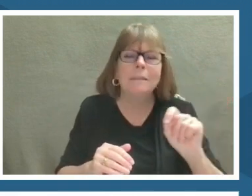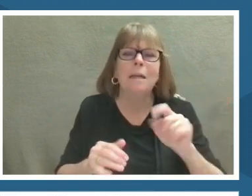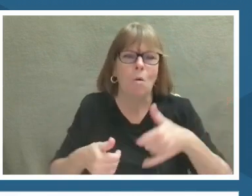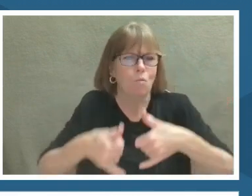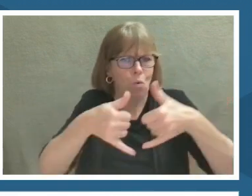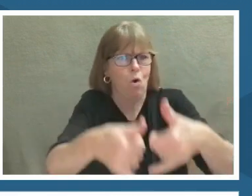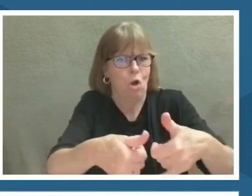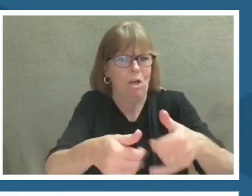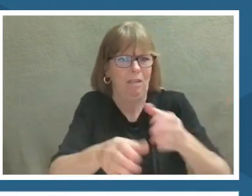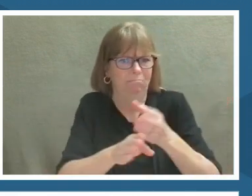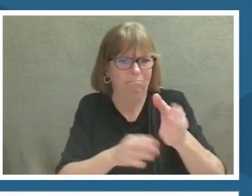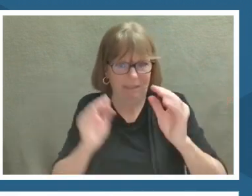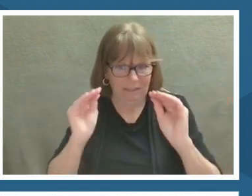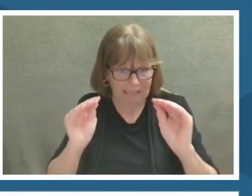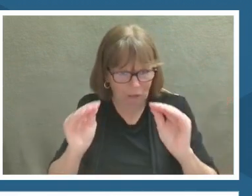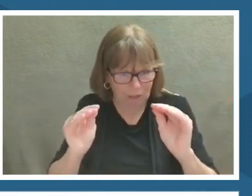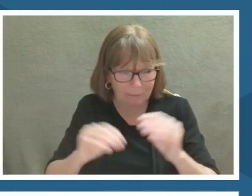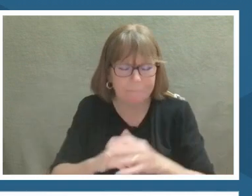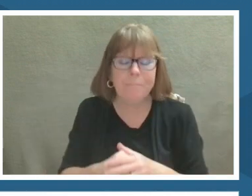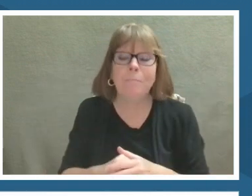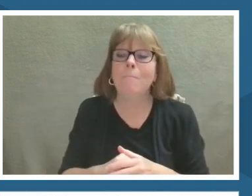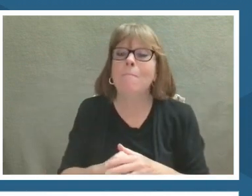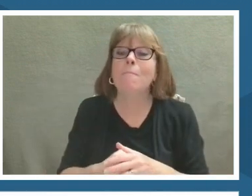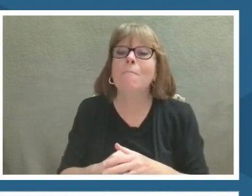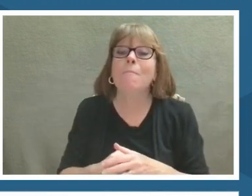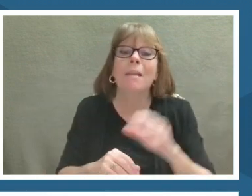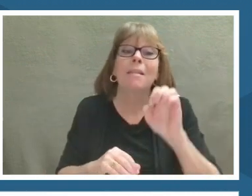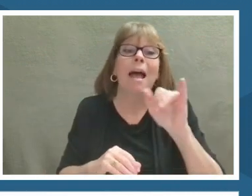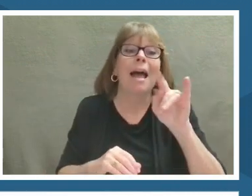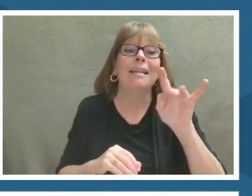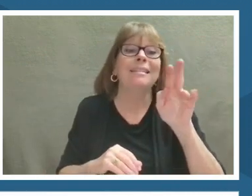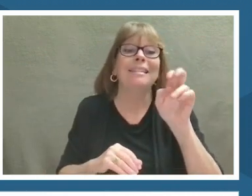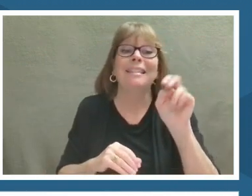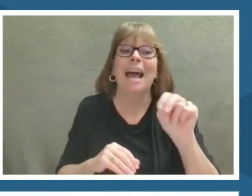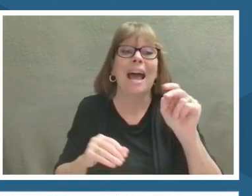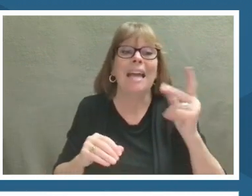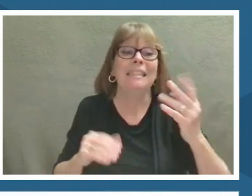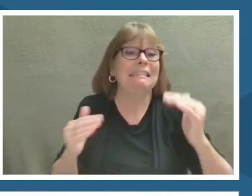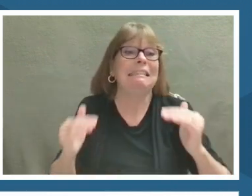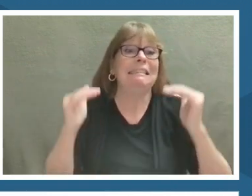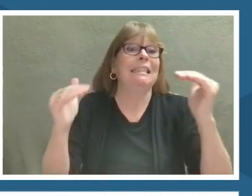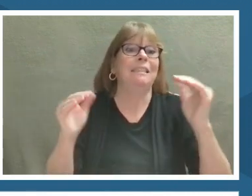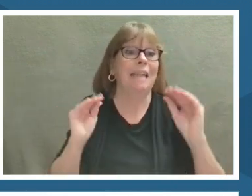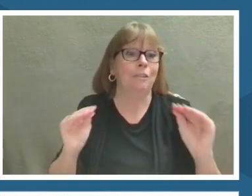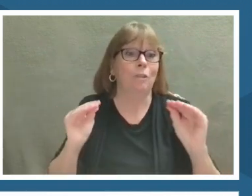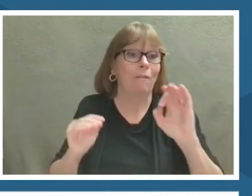she came to us through that albert einstein distinguished educator fellow